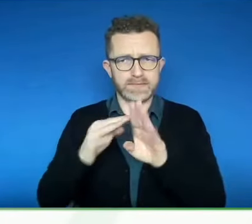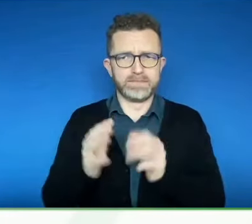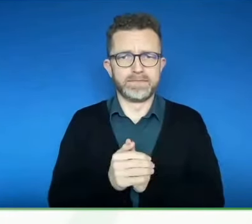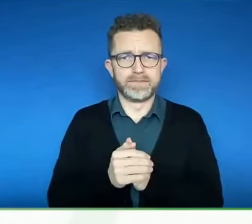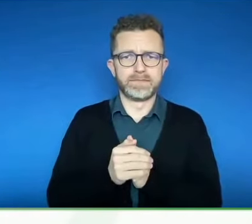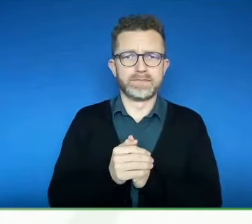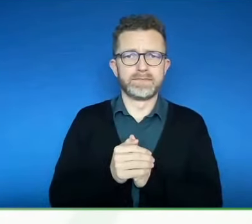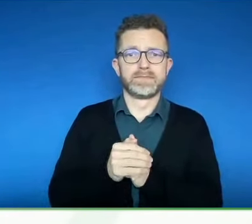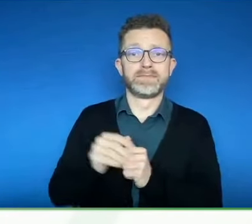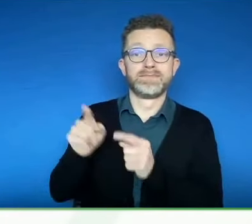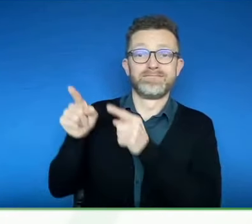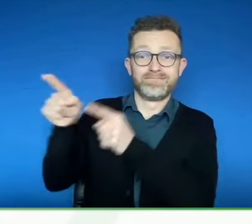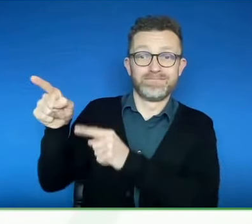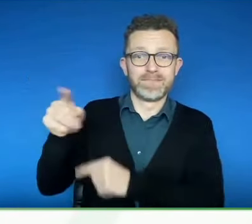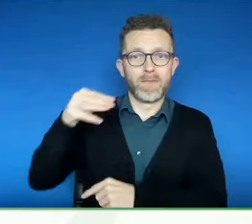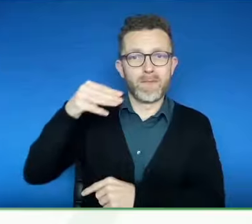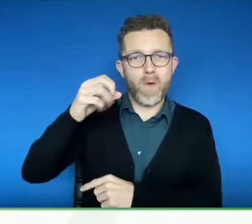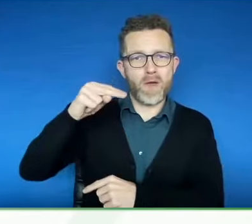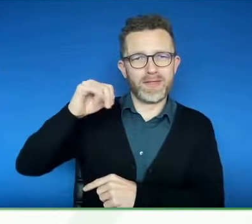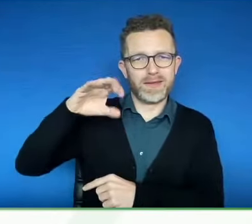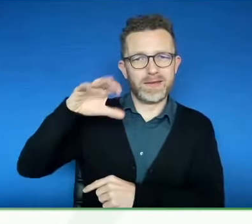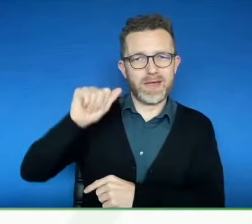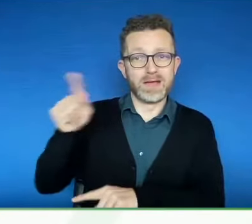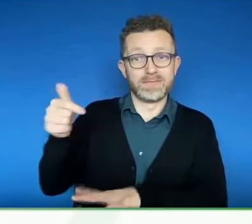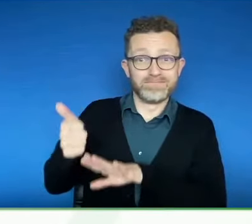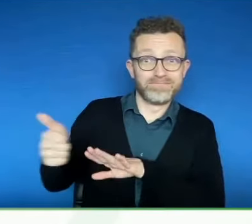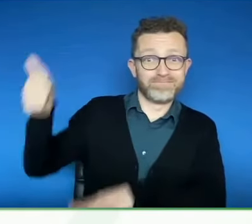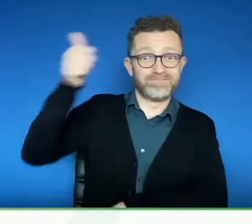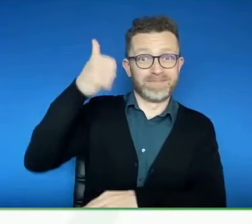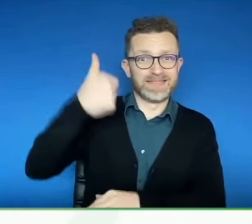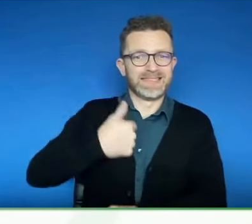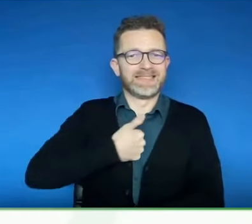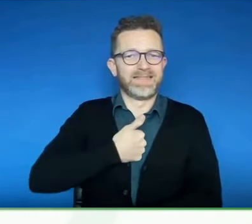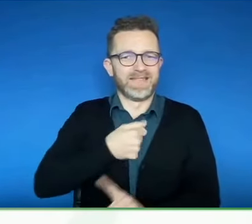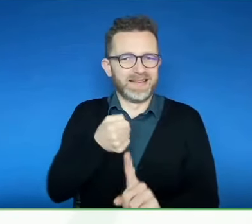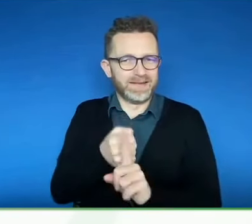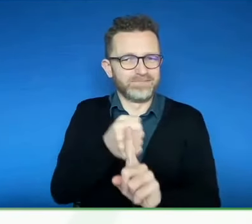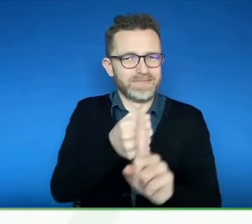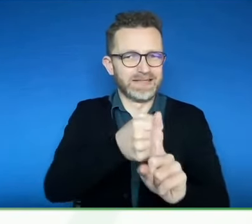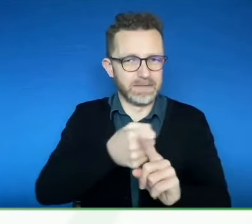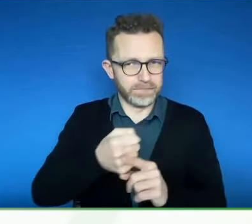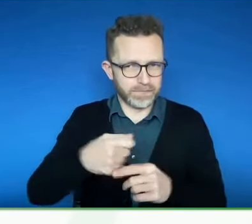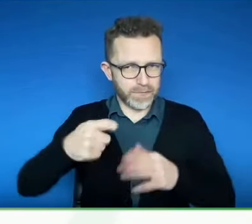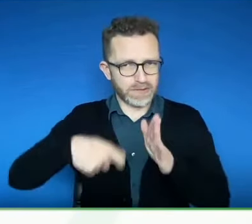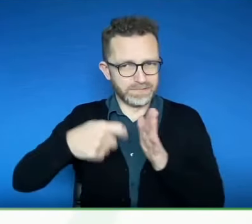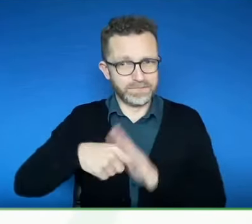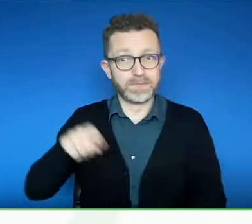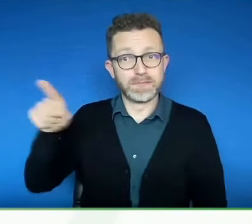she is the head of the project and I am the volunteer and I am here as the speaker and the interpreter.